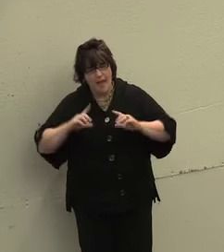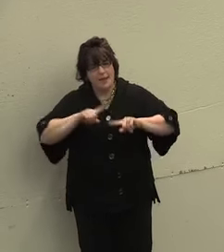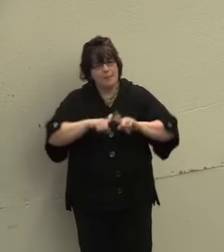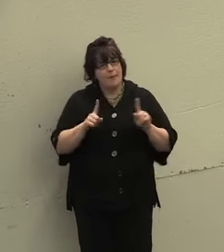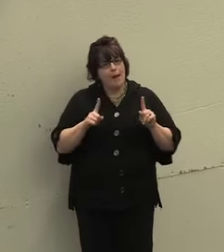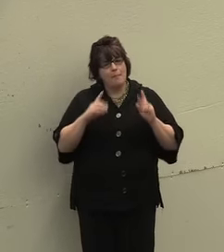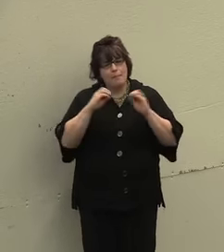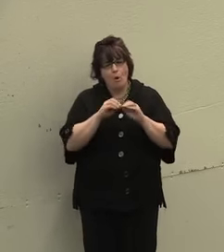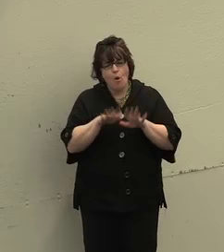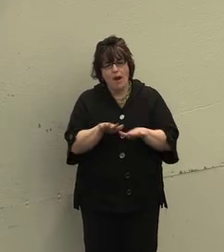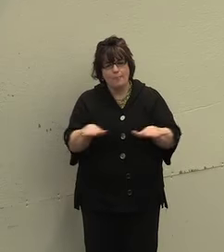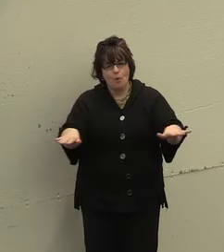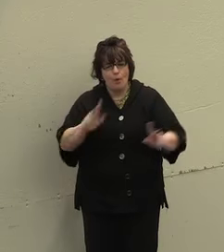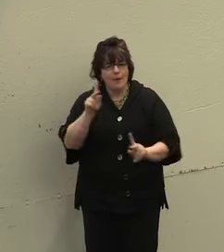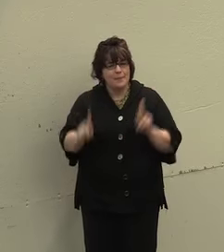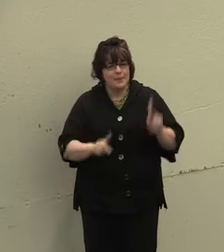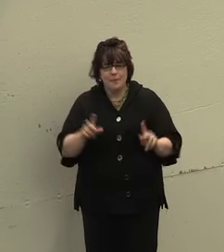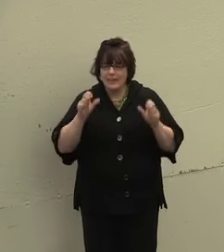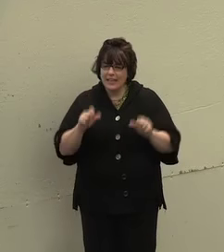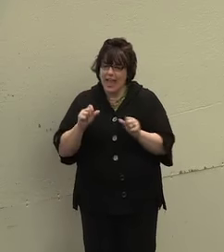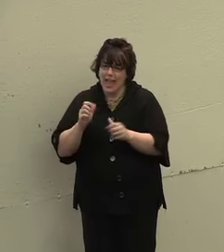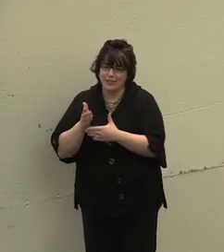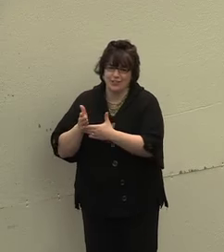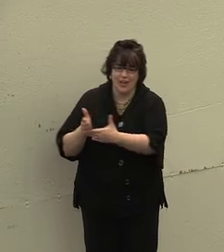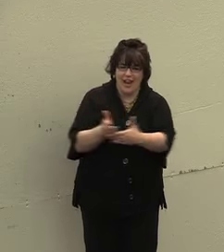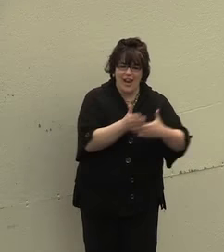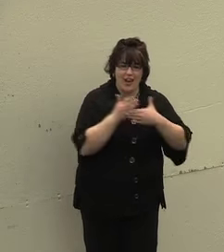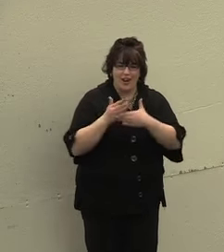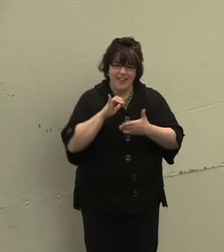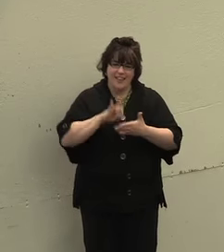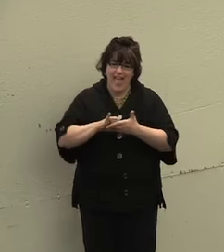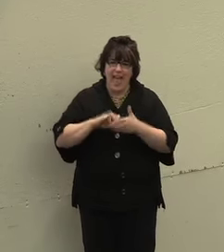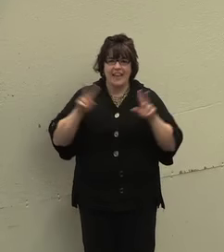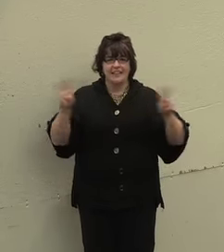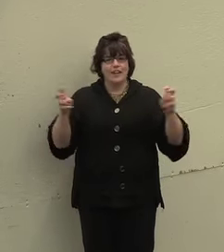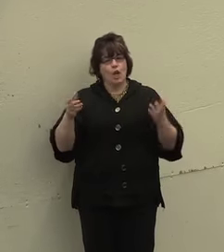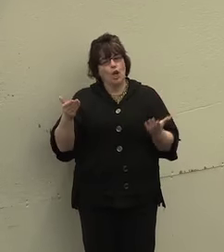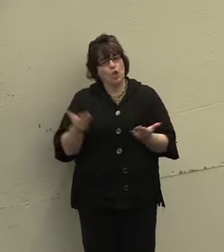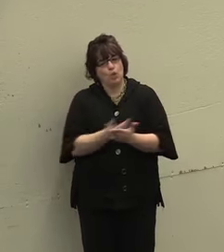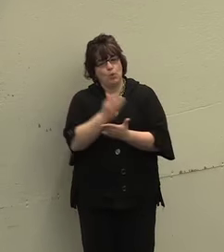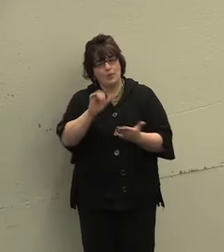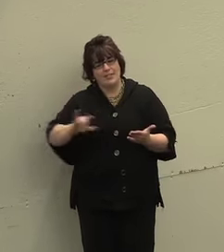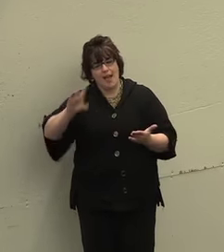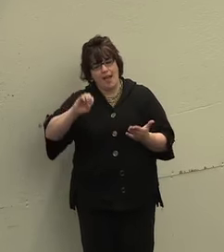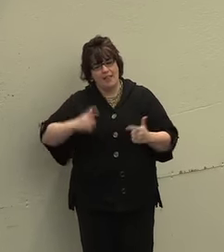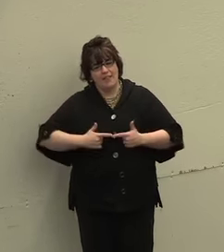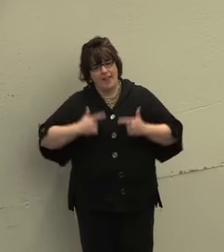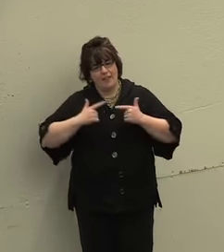people can share such new lifestyle or new spirit of lifestyle.